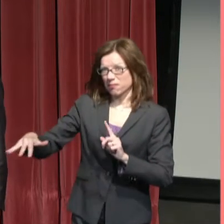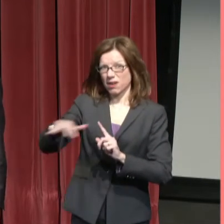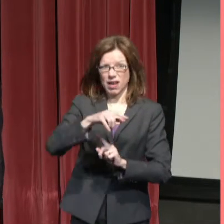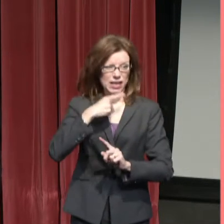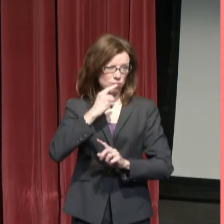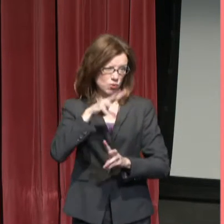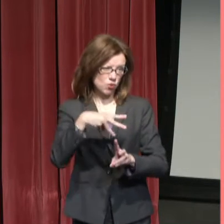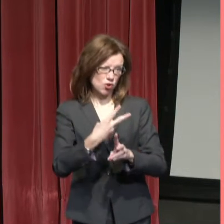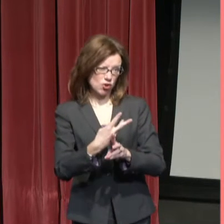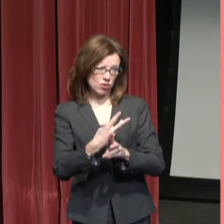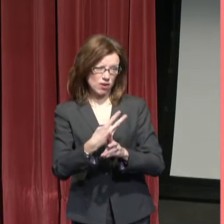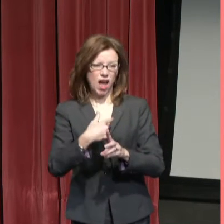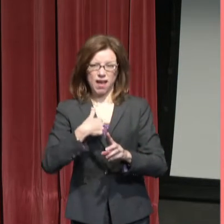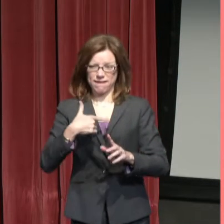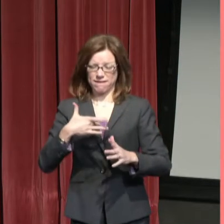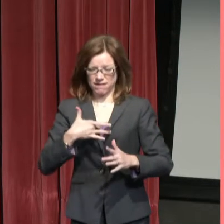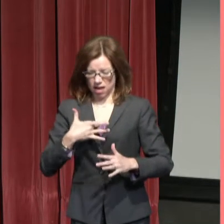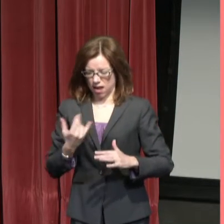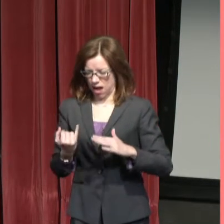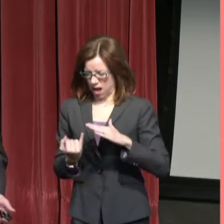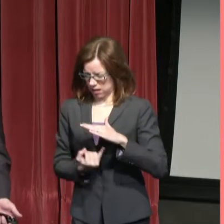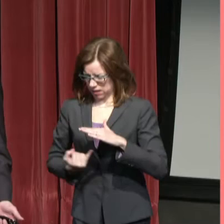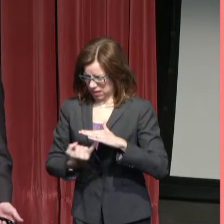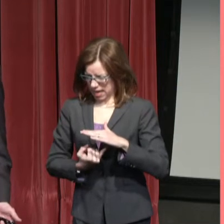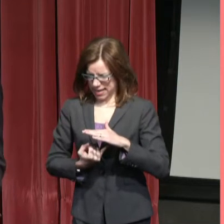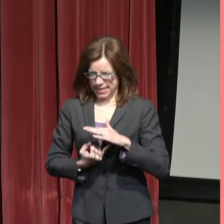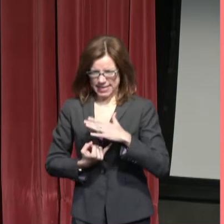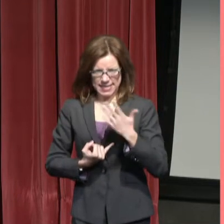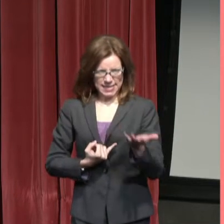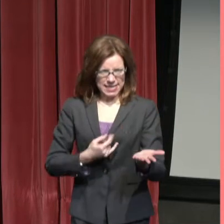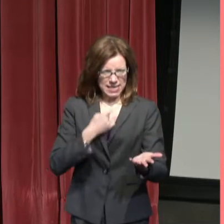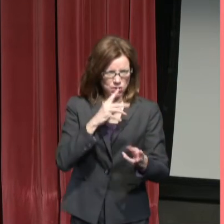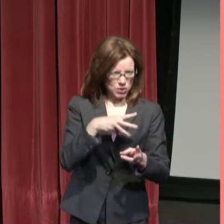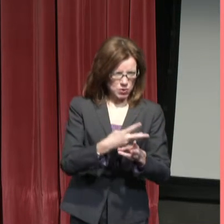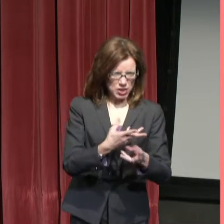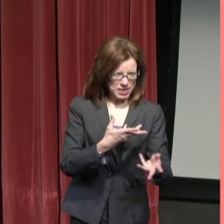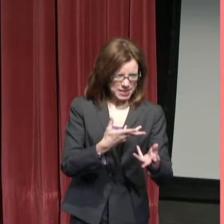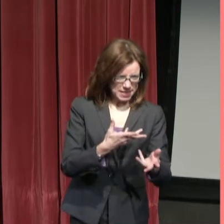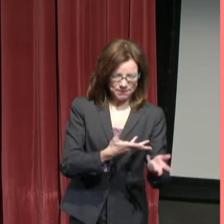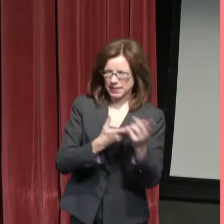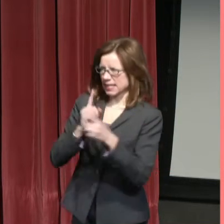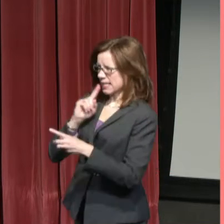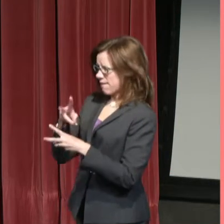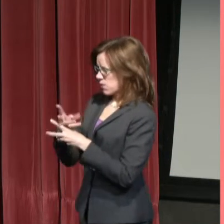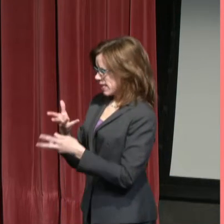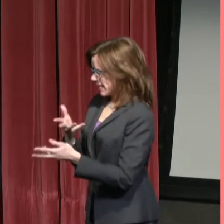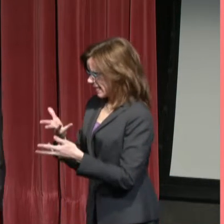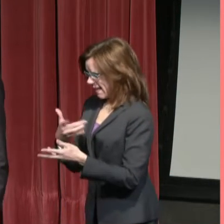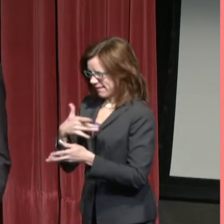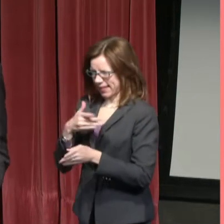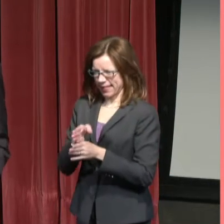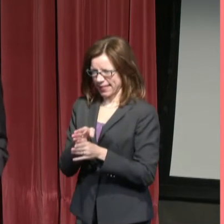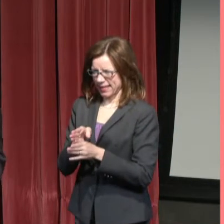and I felt very isolated because I didn't fit into either the hearing world or the Deaf world So that's the first meaning that's important